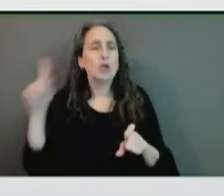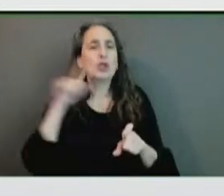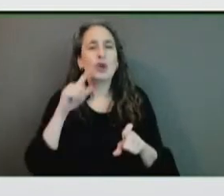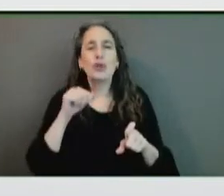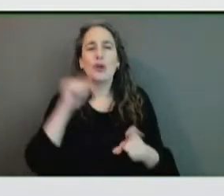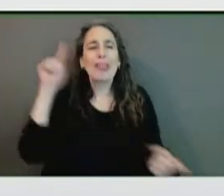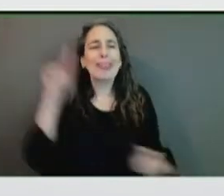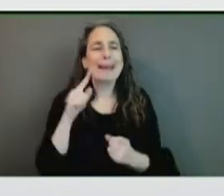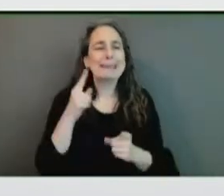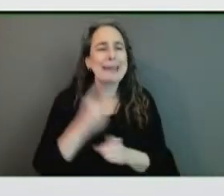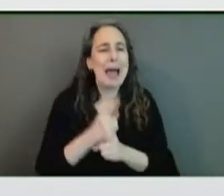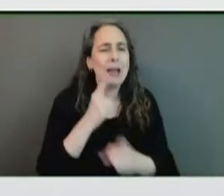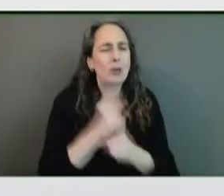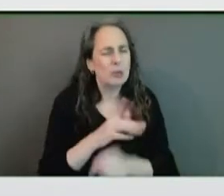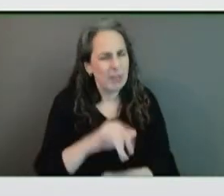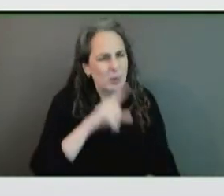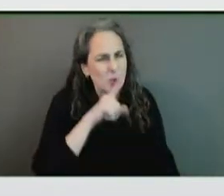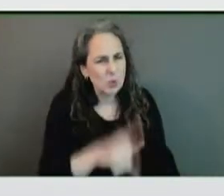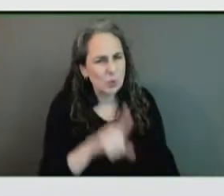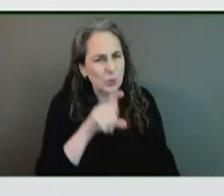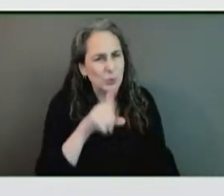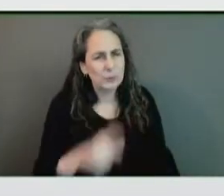home tests? She is heard that